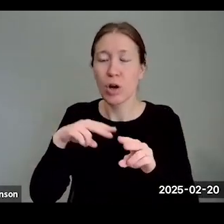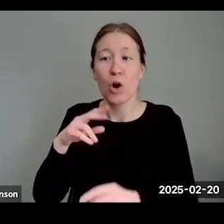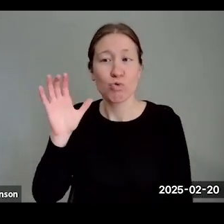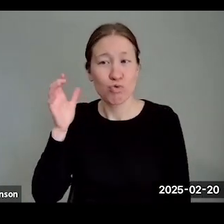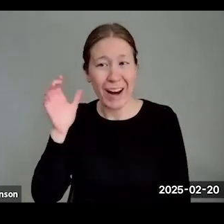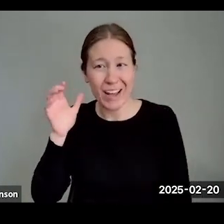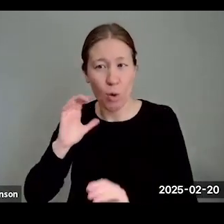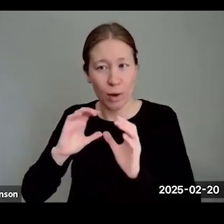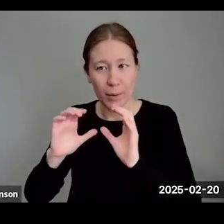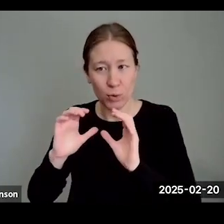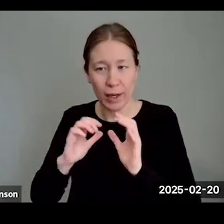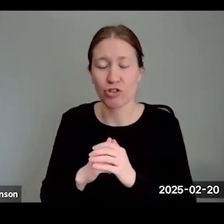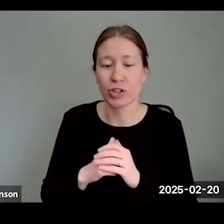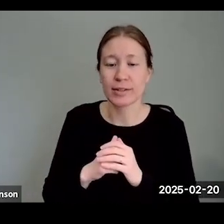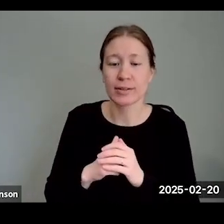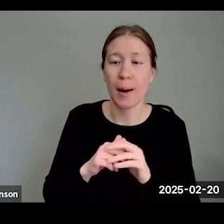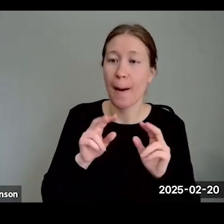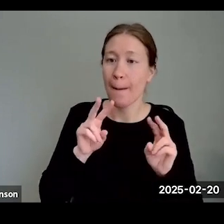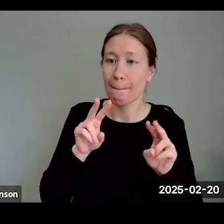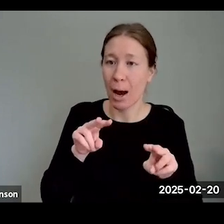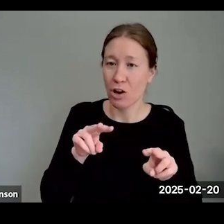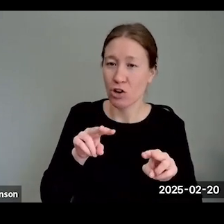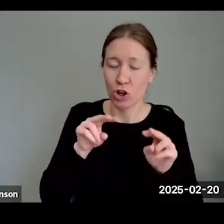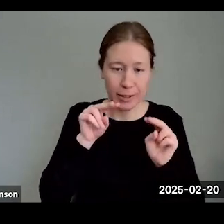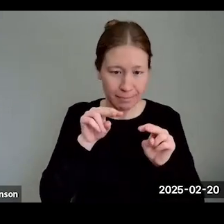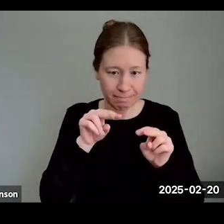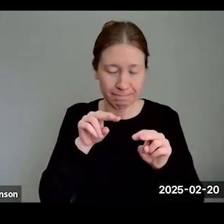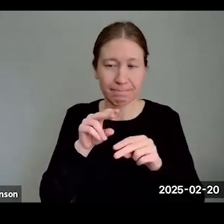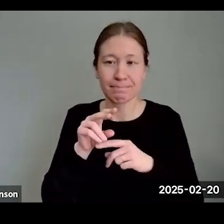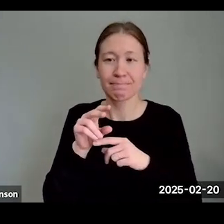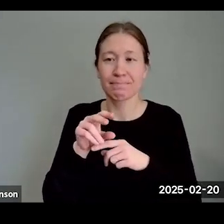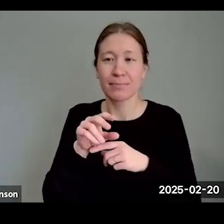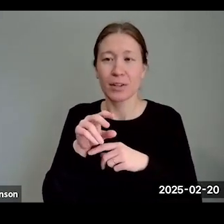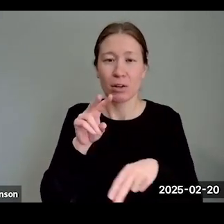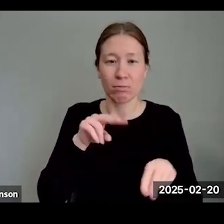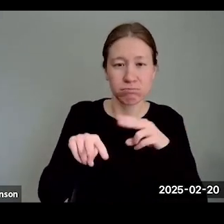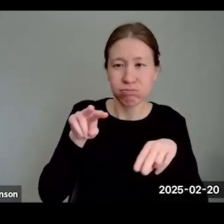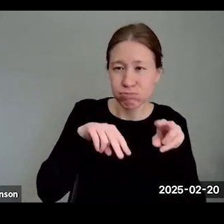monitoring surveillance cameras, responding to emergencies,